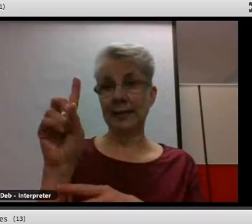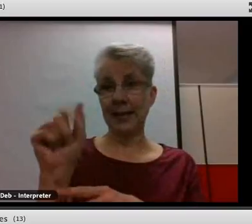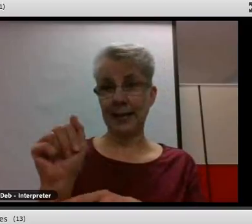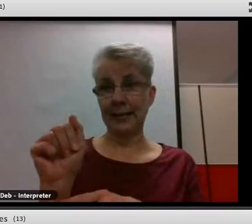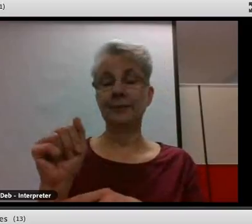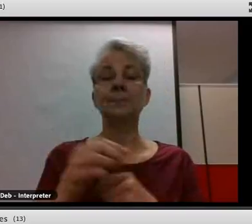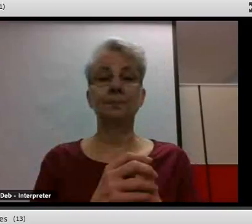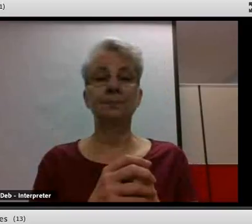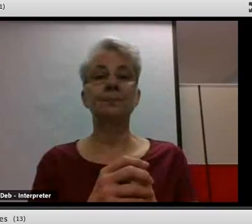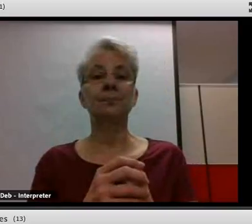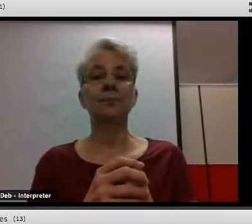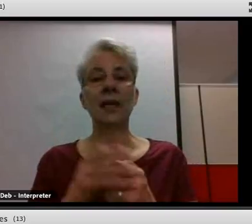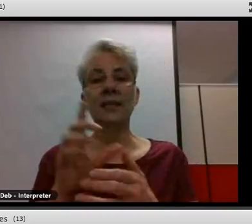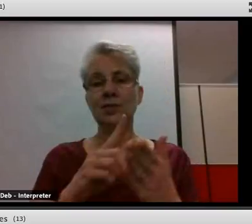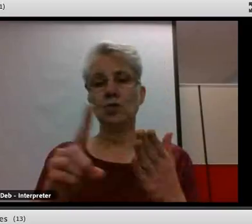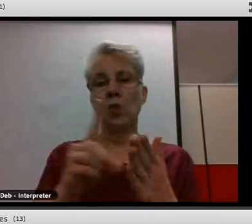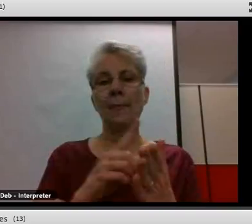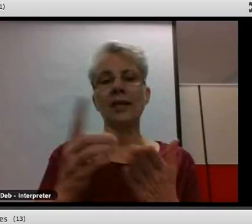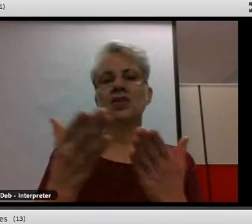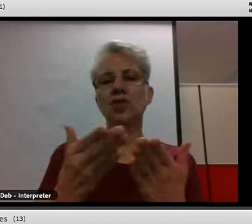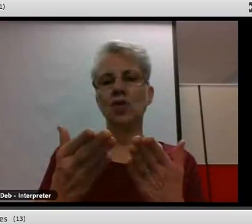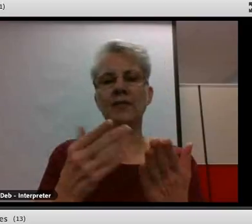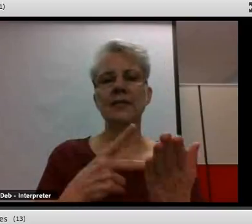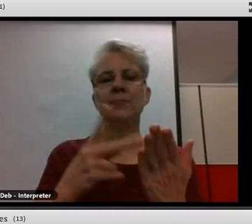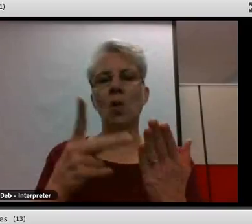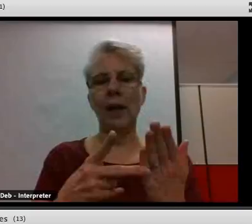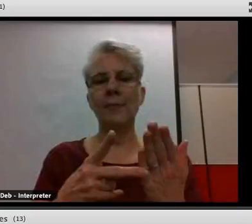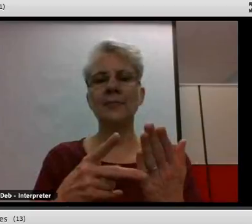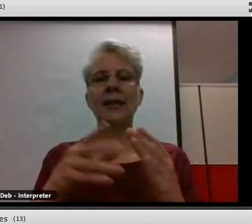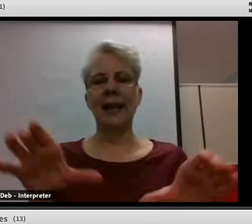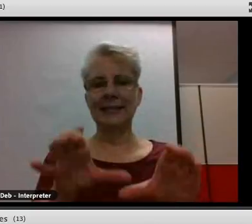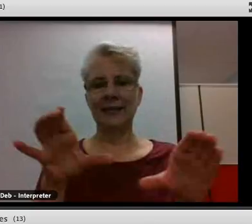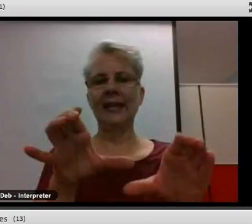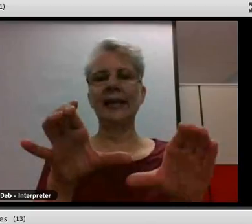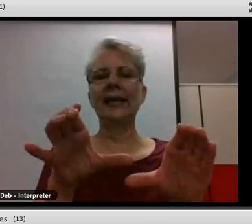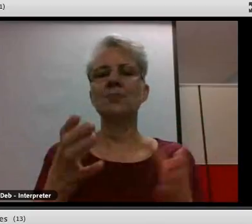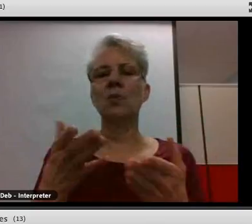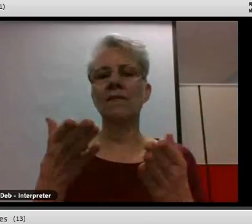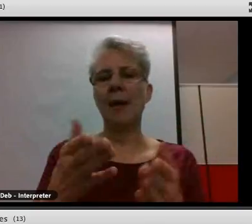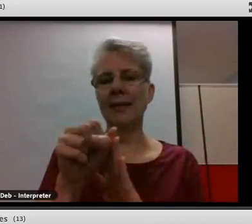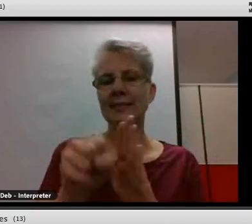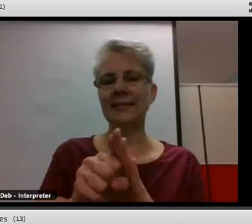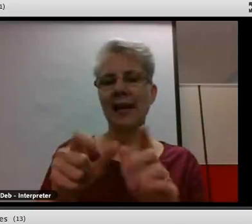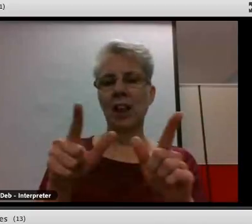No. We provide it for everyone so everyone can have access.